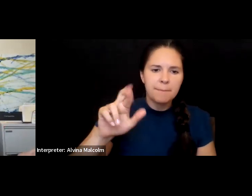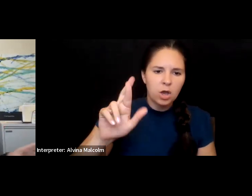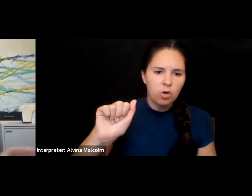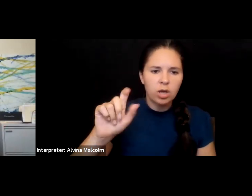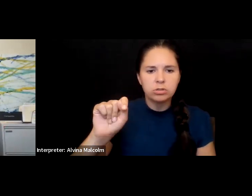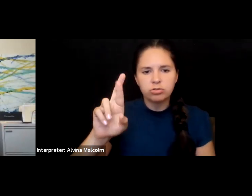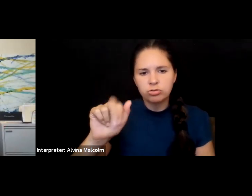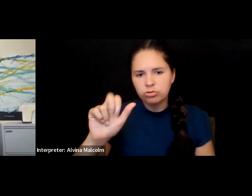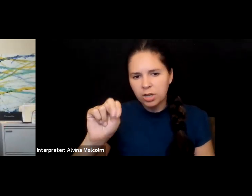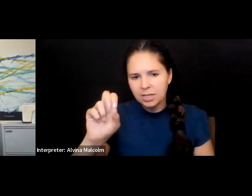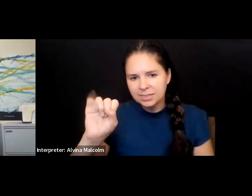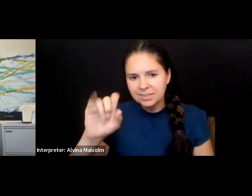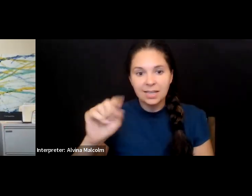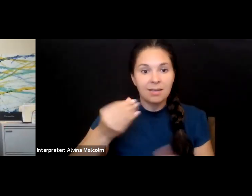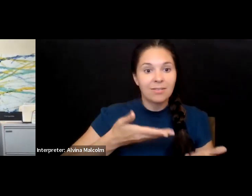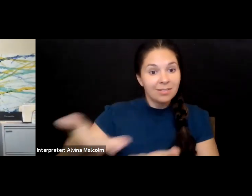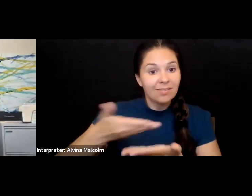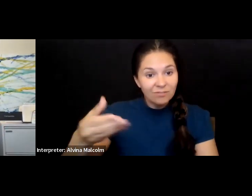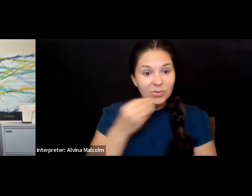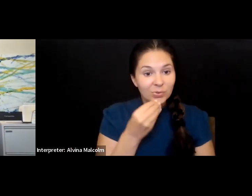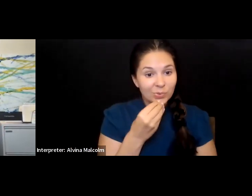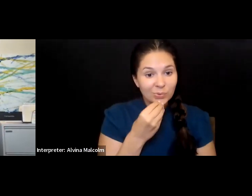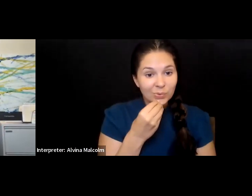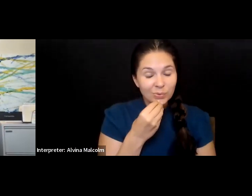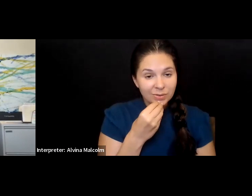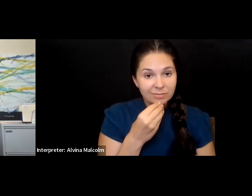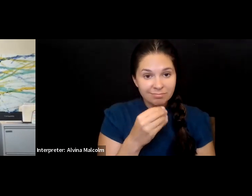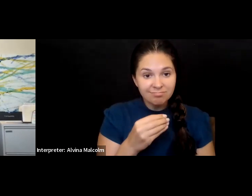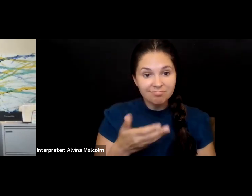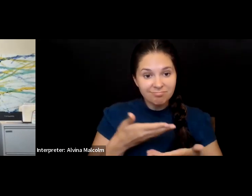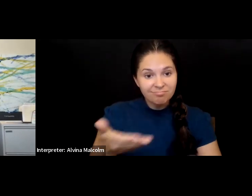happening so that we were able to work